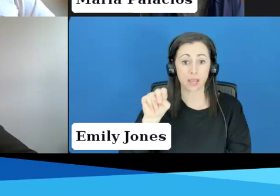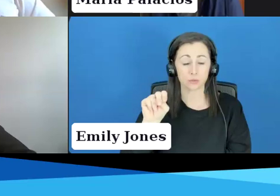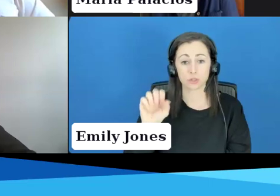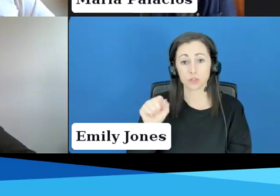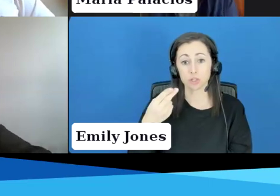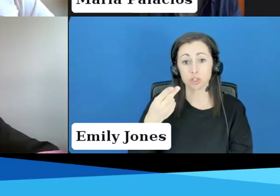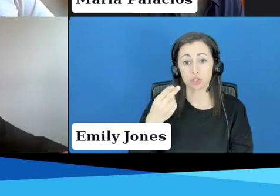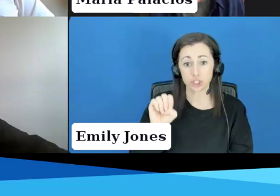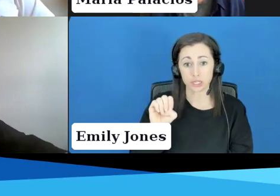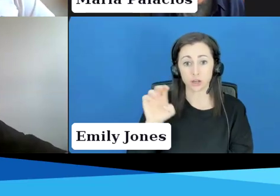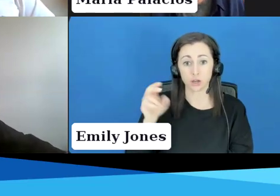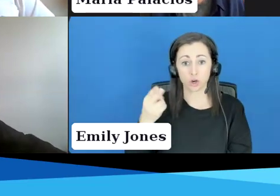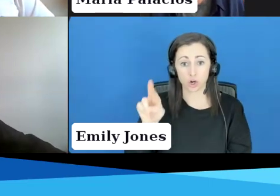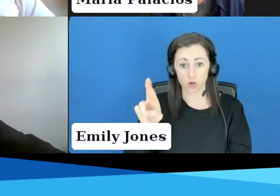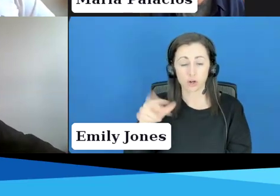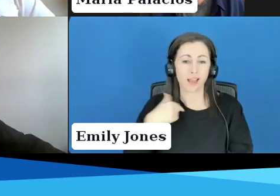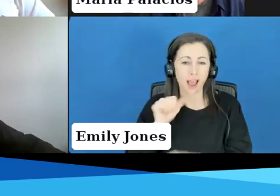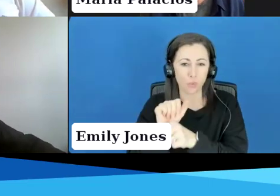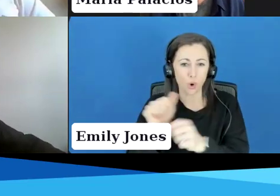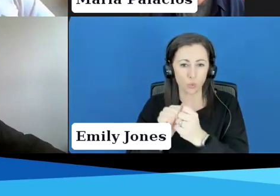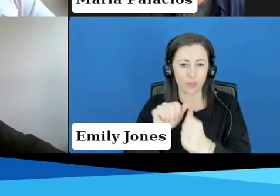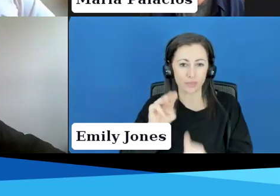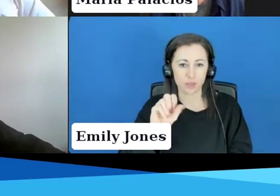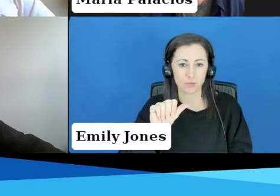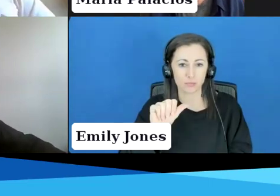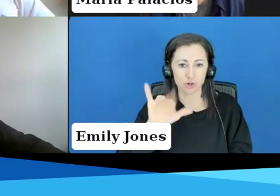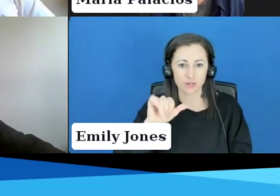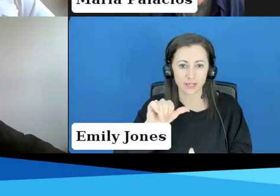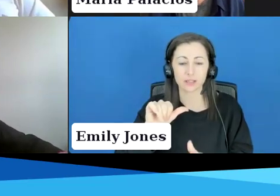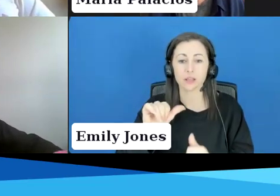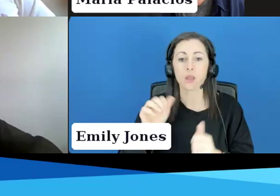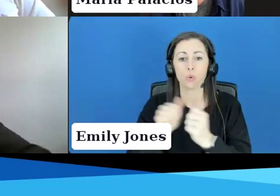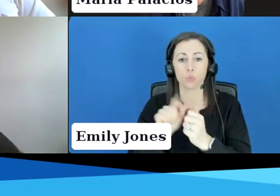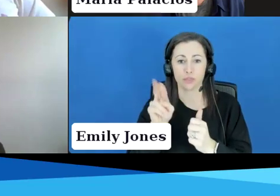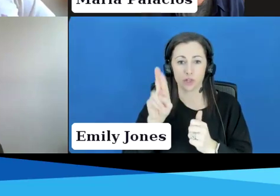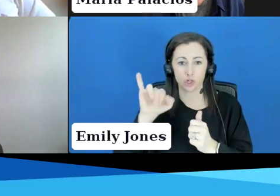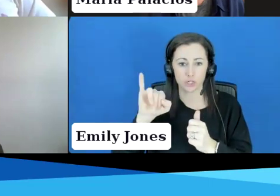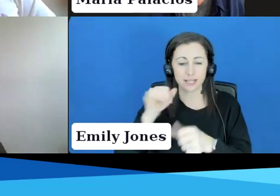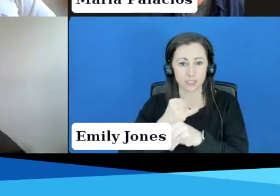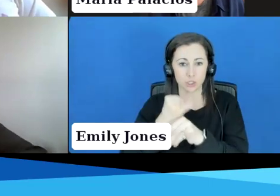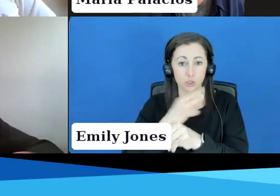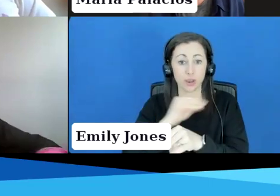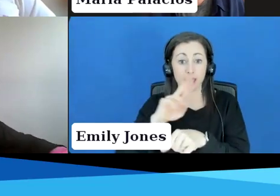I also work with Maria as a peer researcher with the Lurie Institute and the National Institutes of Health.